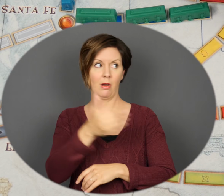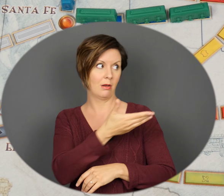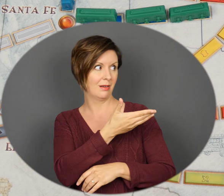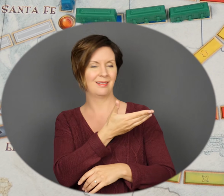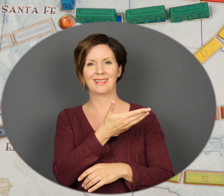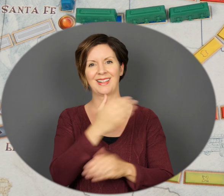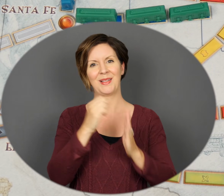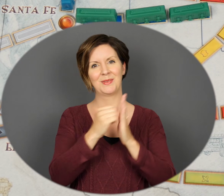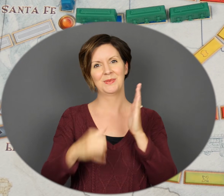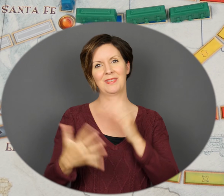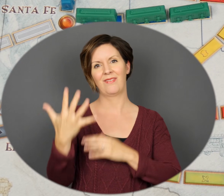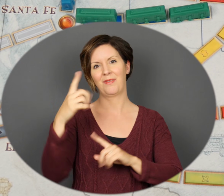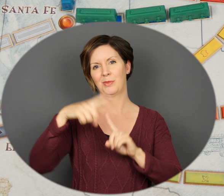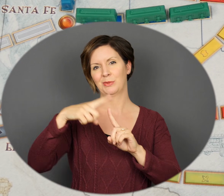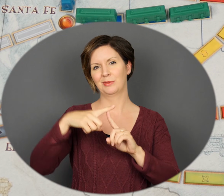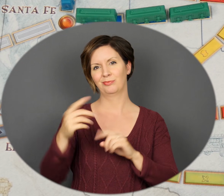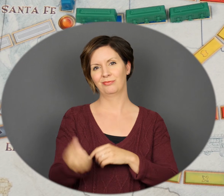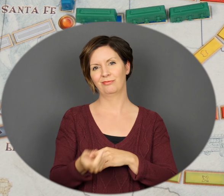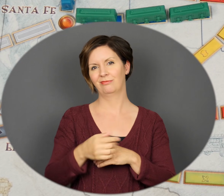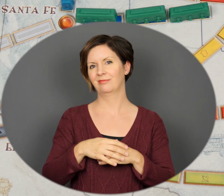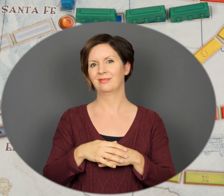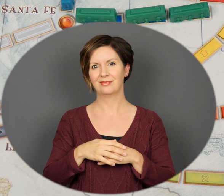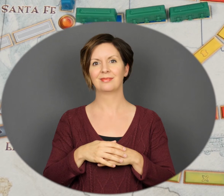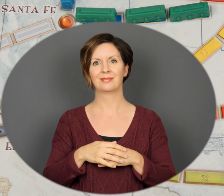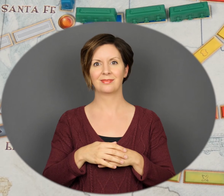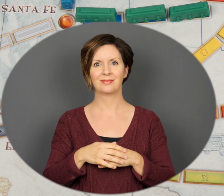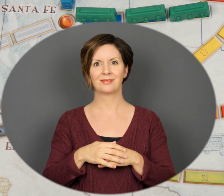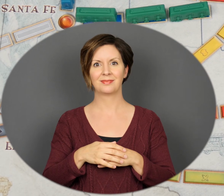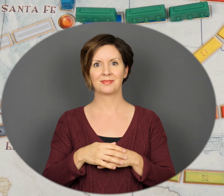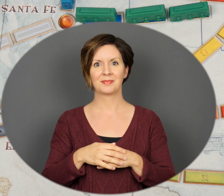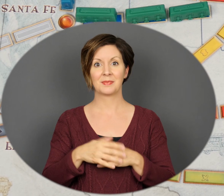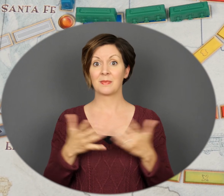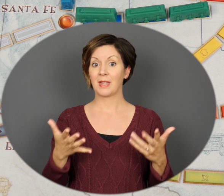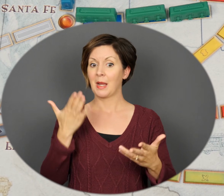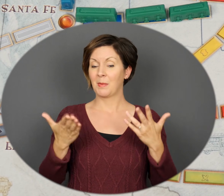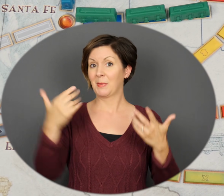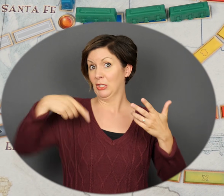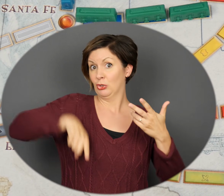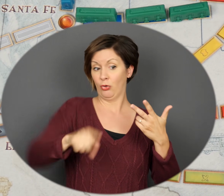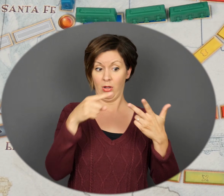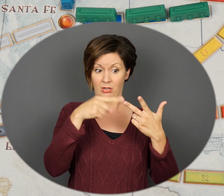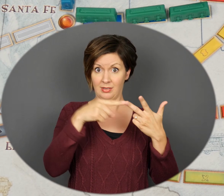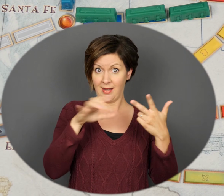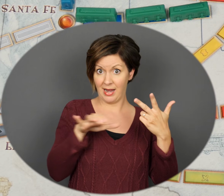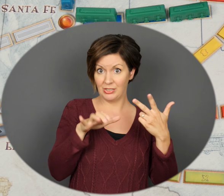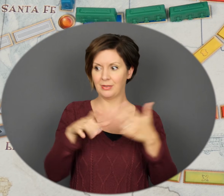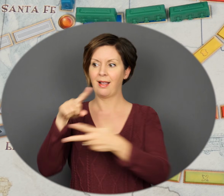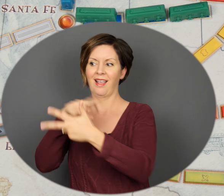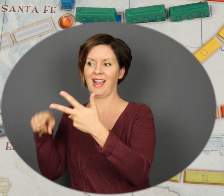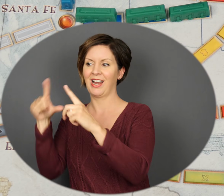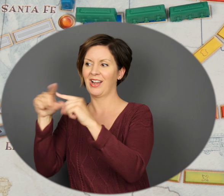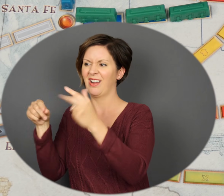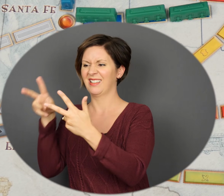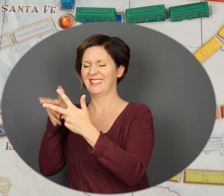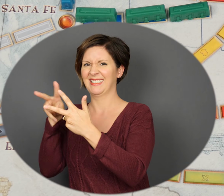then you lose this amount of points from your total score. This is why when playing, you may not keep all the destination cards that you draw